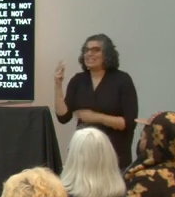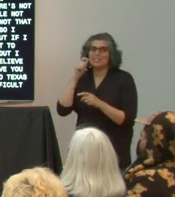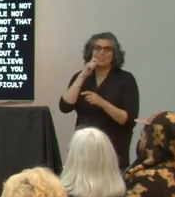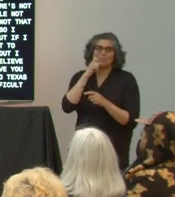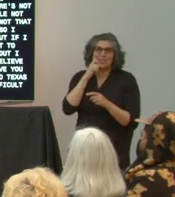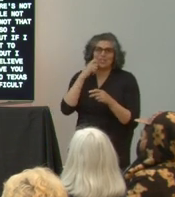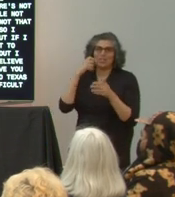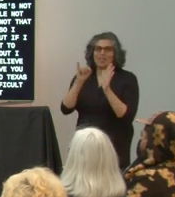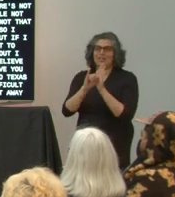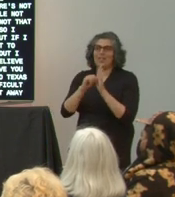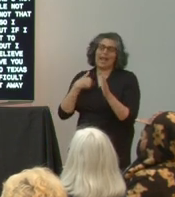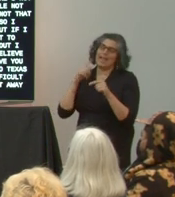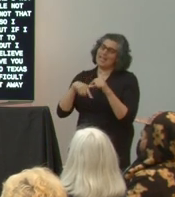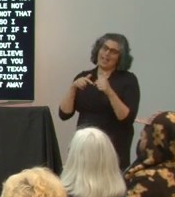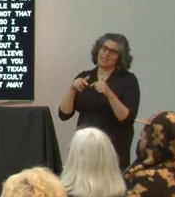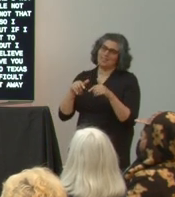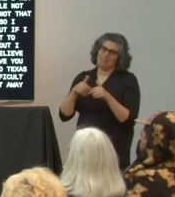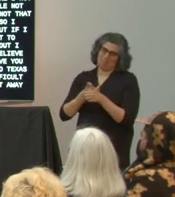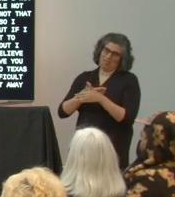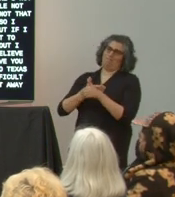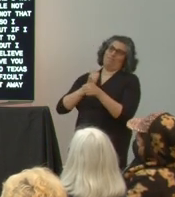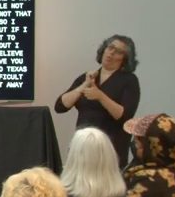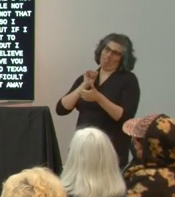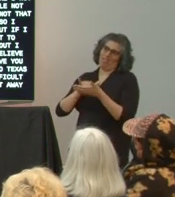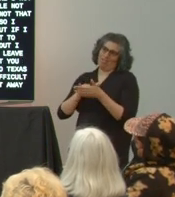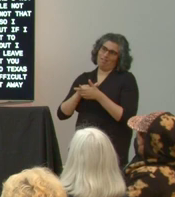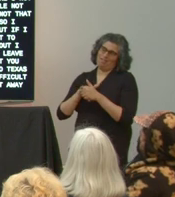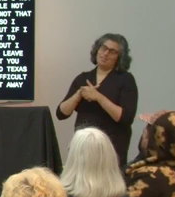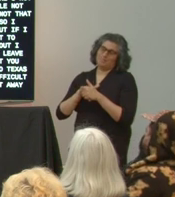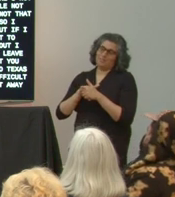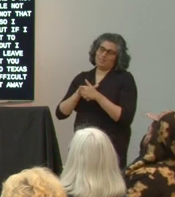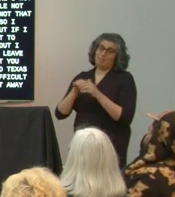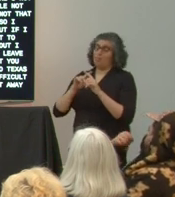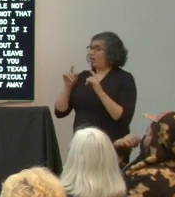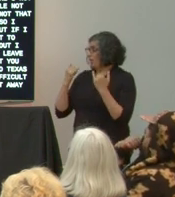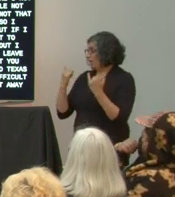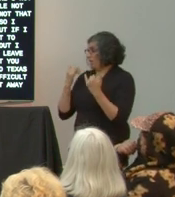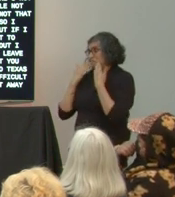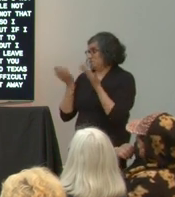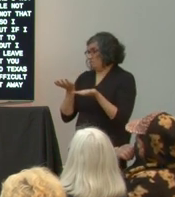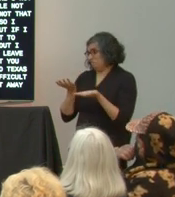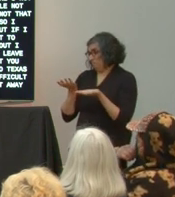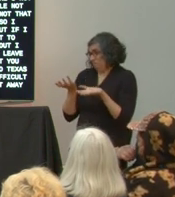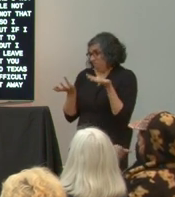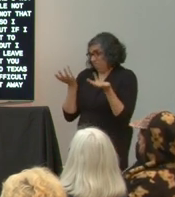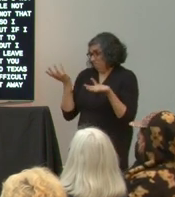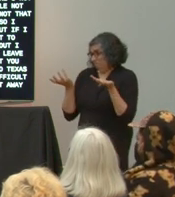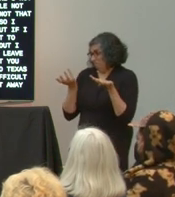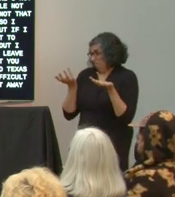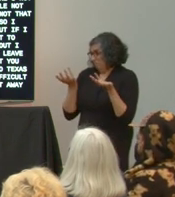can never get away from it. But now I don't know. Maybe I'm